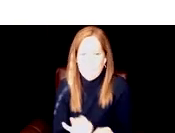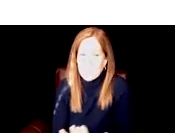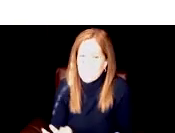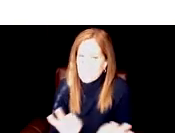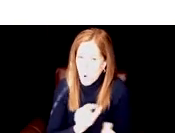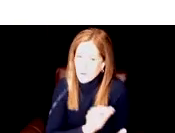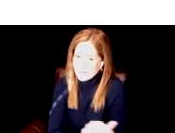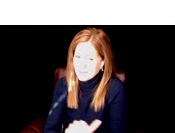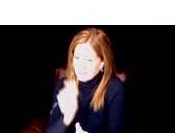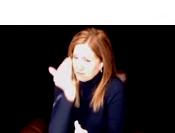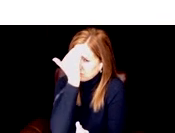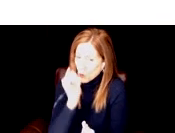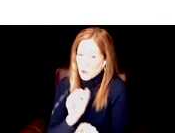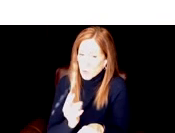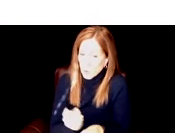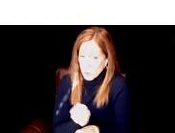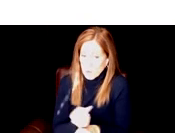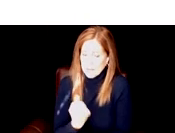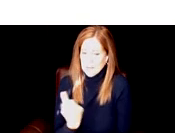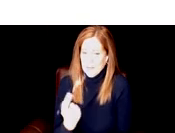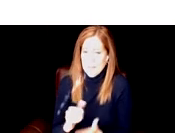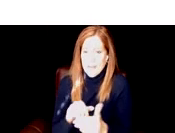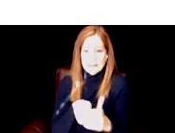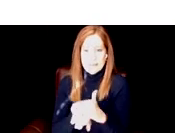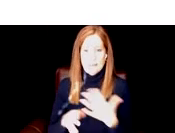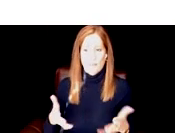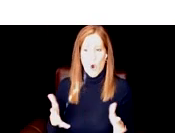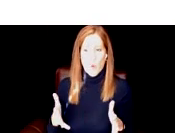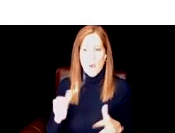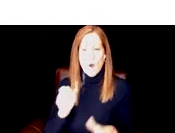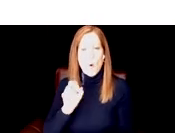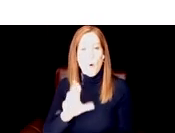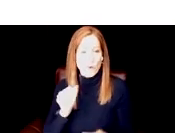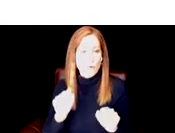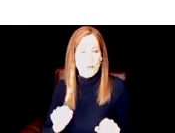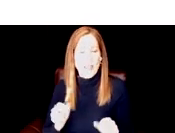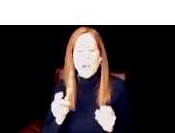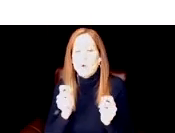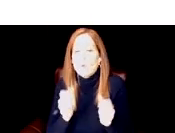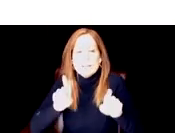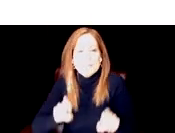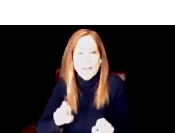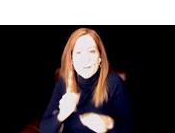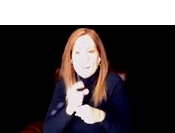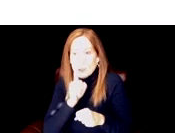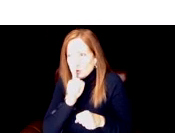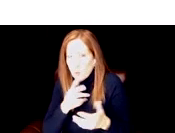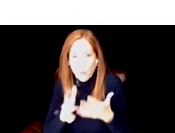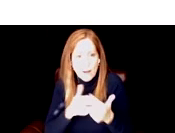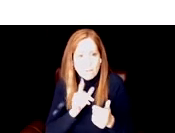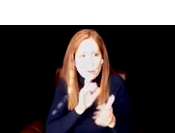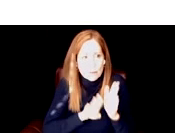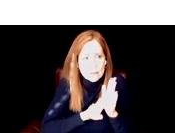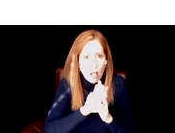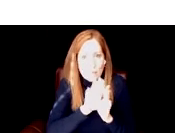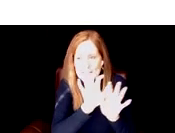either you're using something that's accessible already, or maybe you can do a quick test and make sure whatever element you're developing or widget